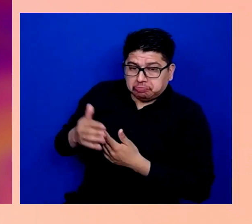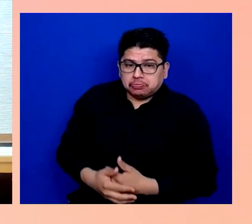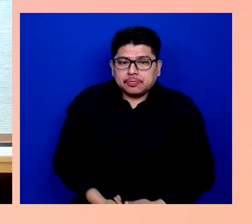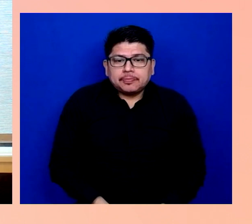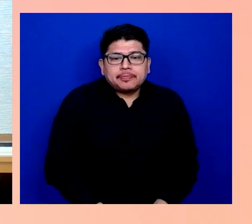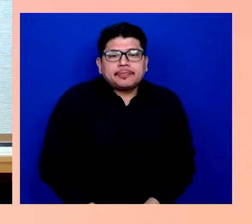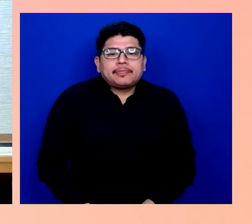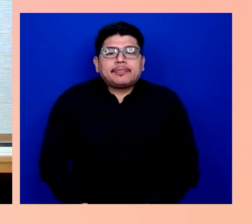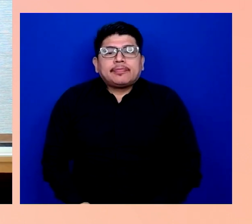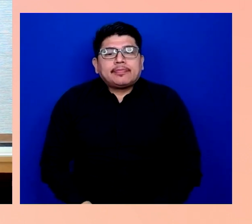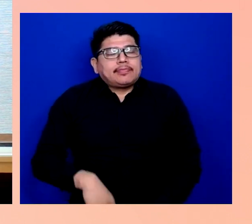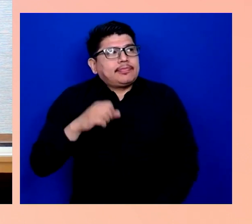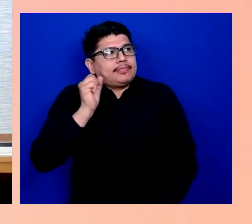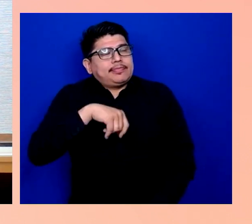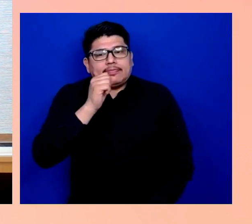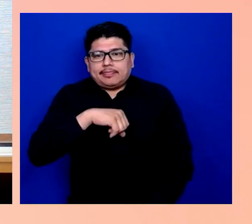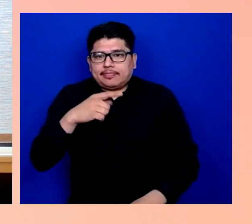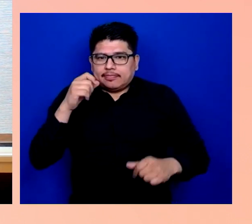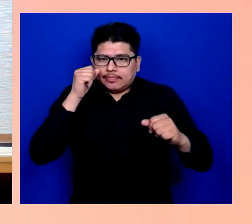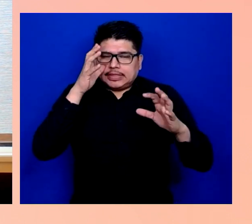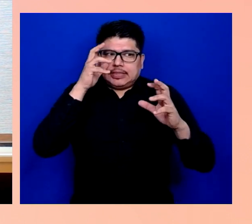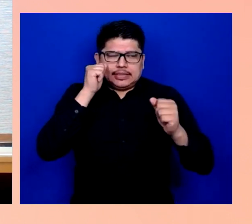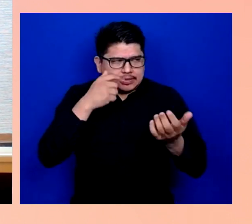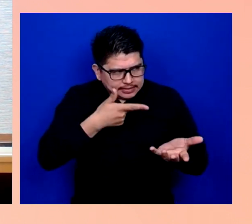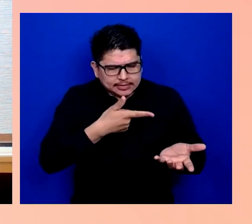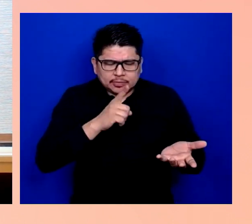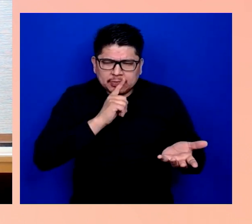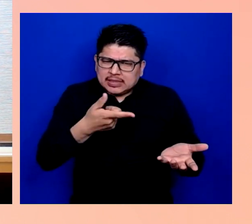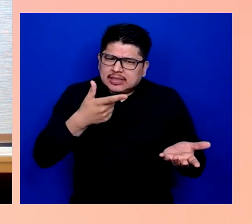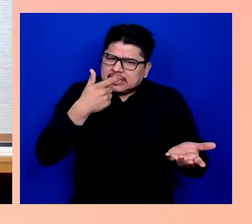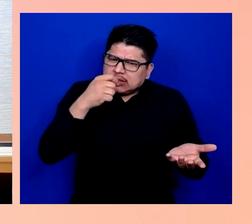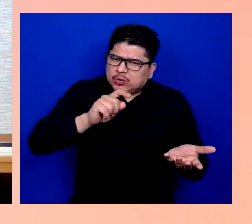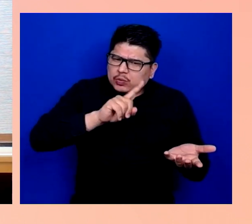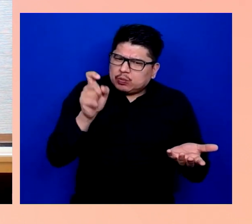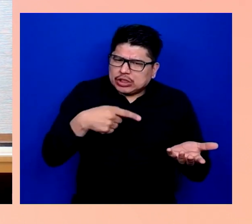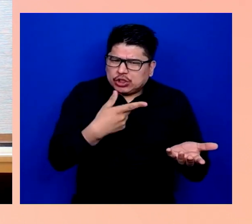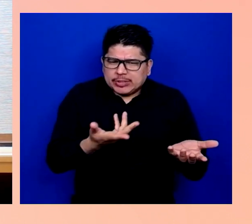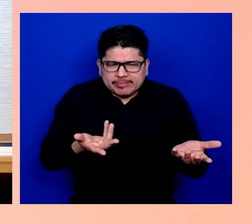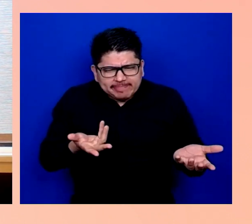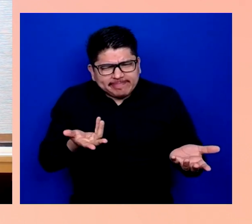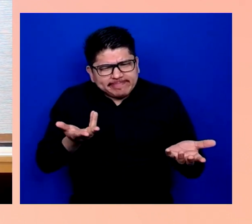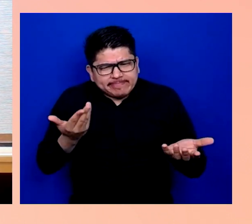Change is hard. It's never easy no matter what it is that you're trying to move a company,